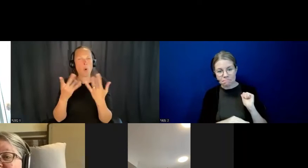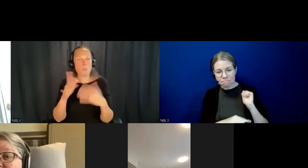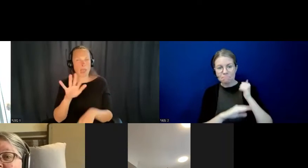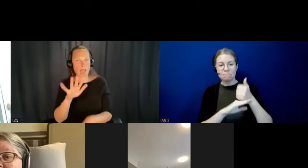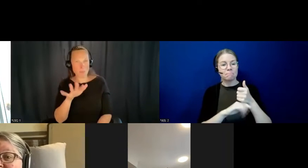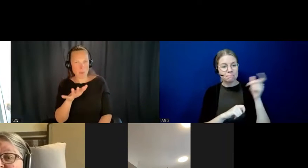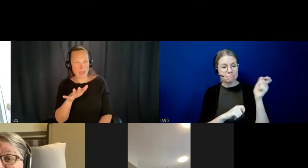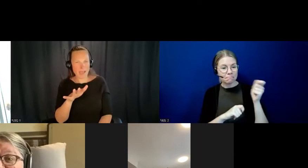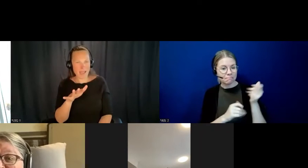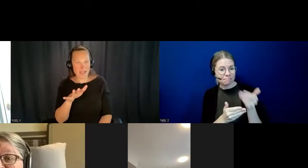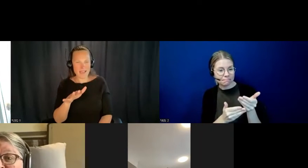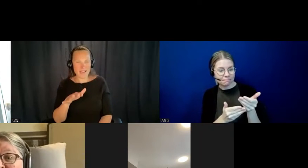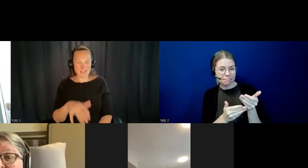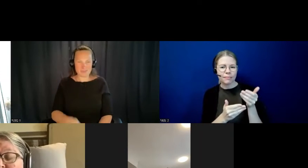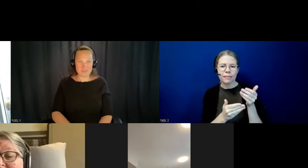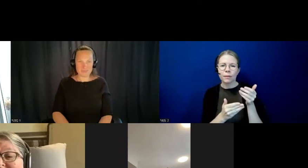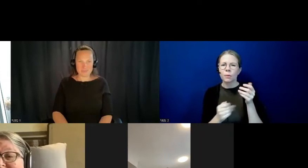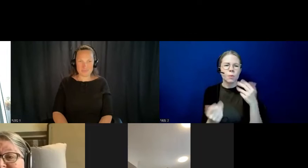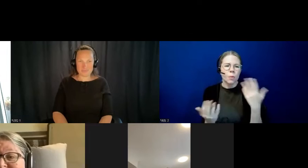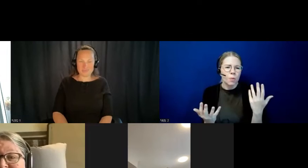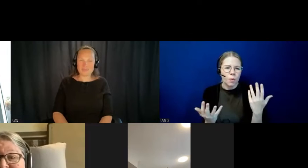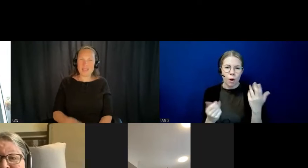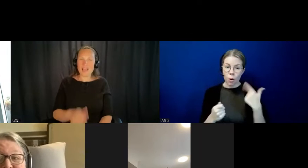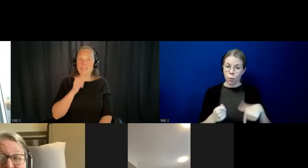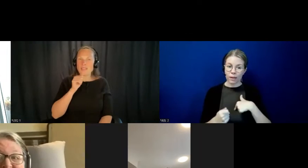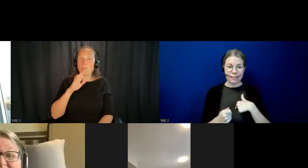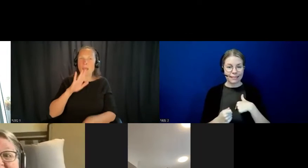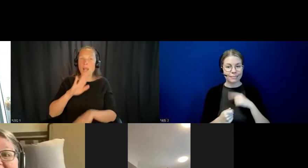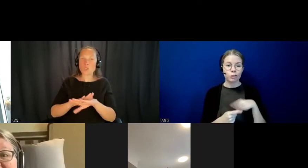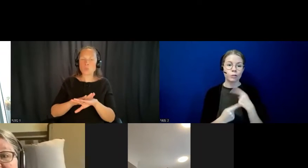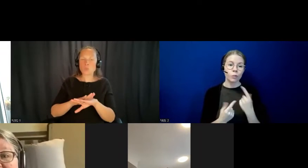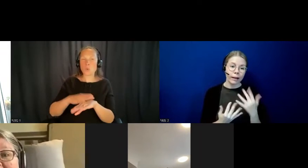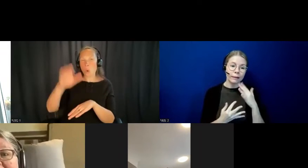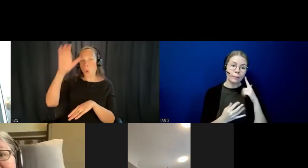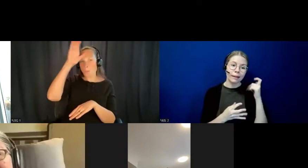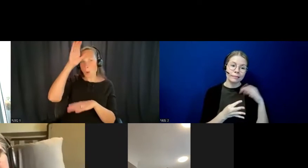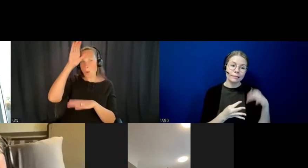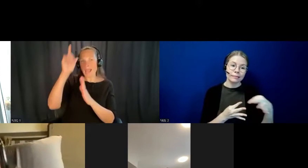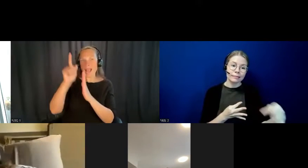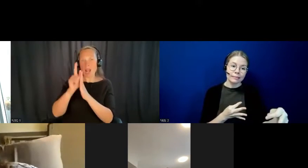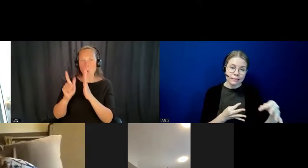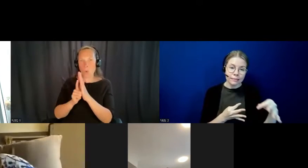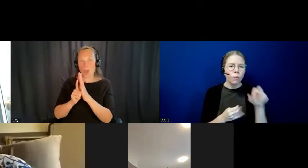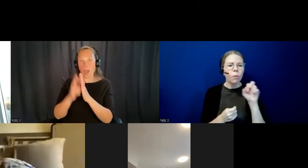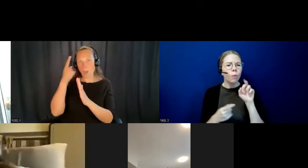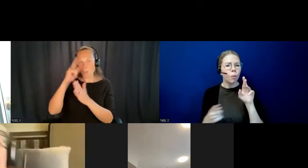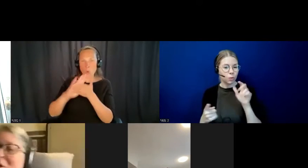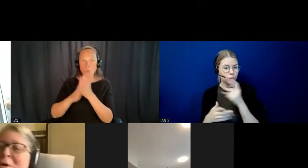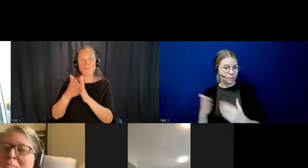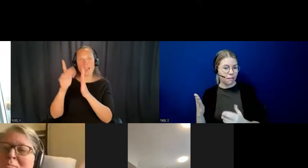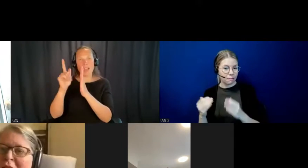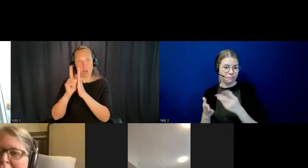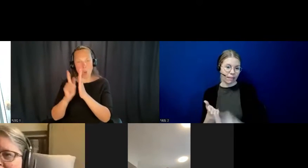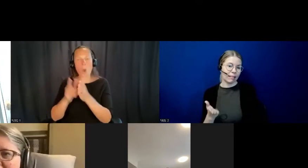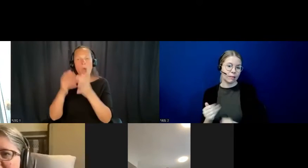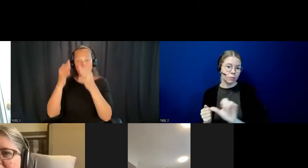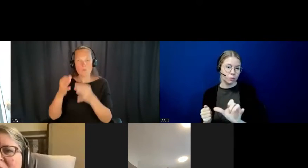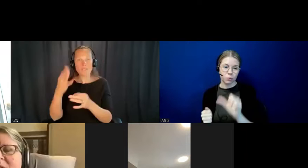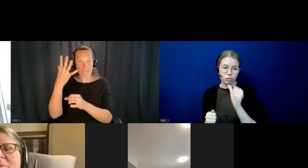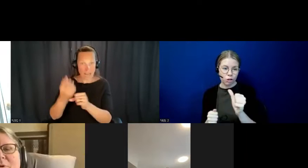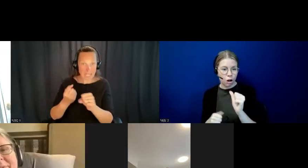IS THIS ABOUT SPEED OR IS IT THINGS THAT FAIL, AS WELL? I KNOW YOU MENTIONED PRIVATE MEMBER'S BILLS.